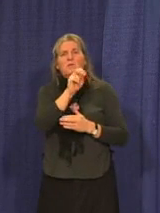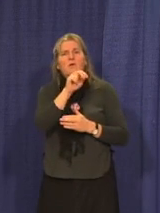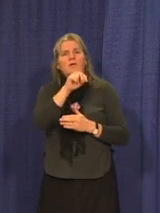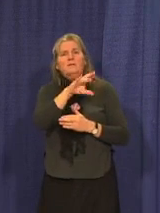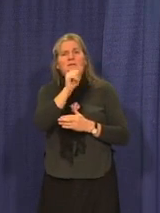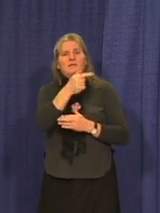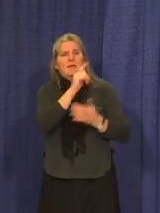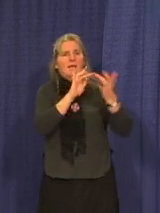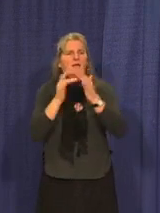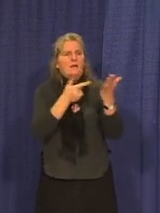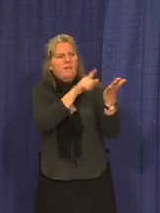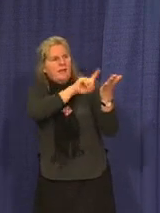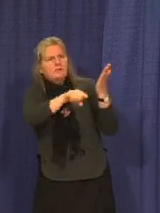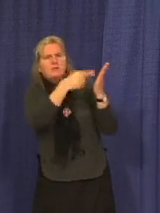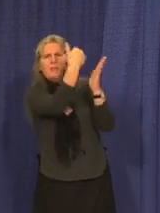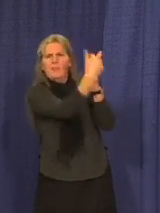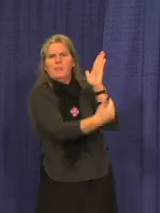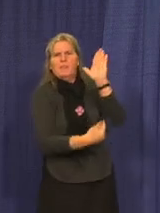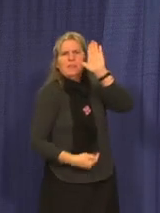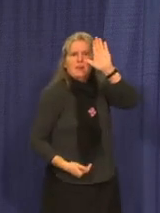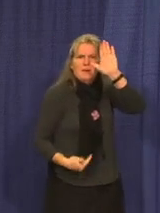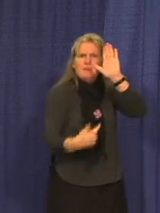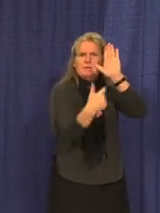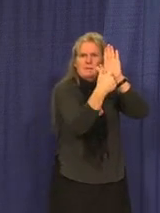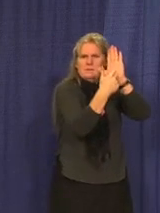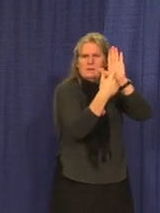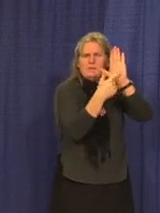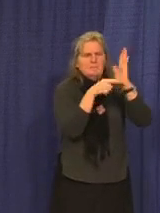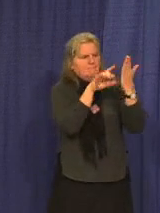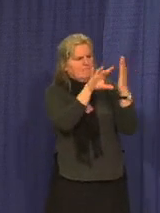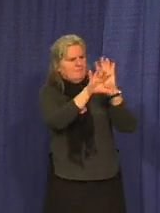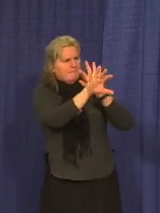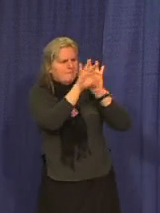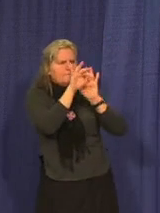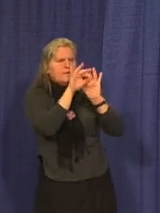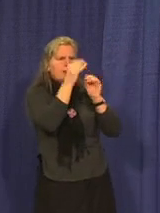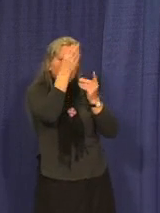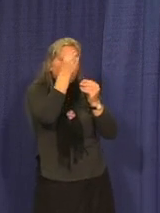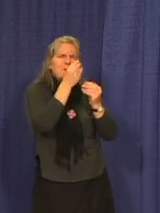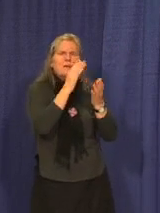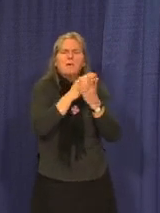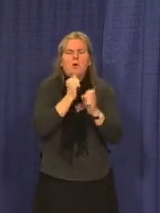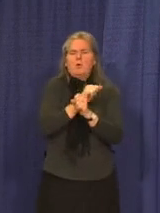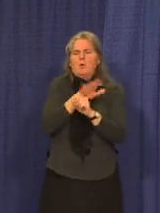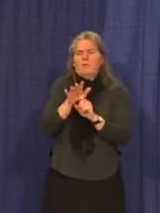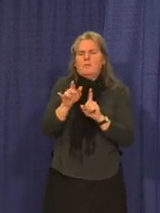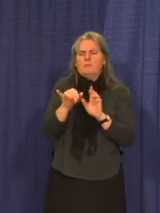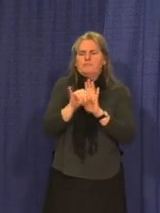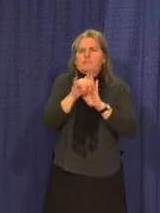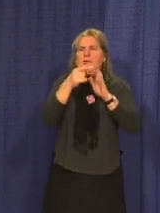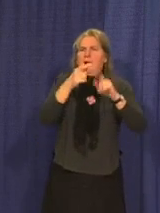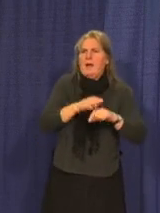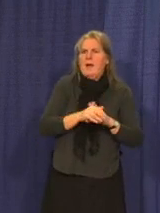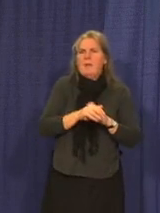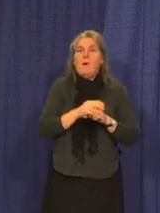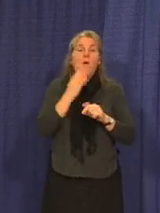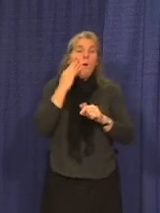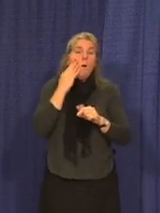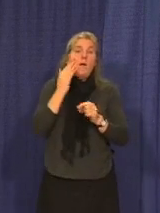is always available at Yukon.ca. This is where you're going to find out about active cases, and